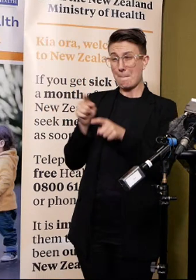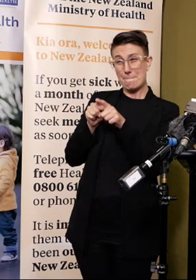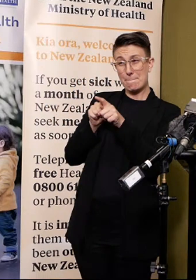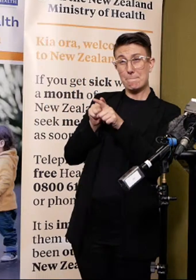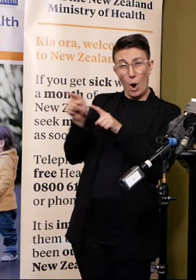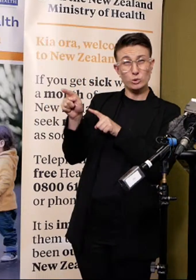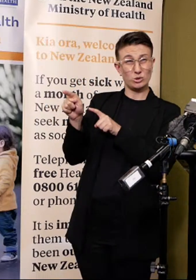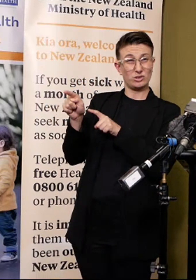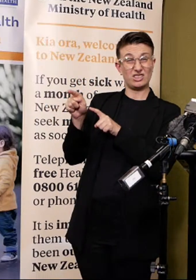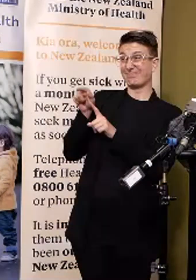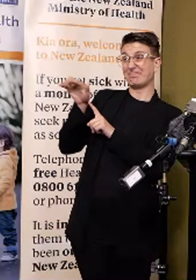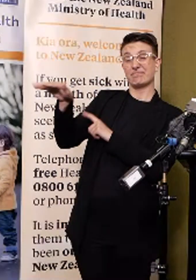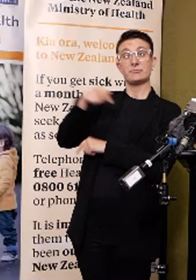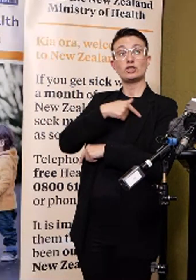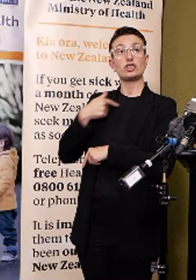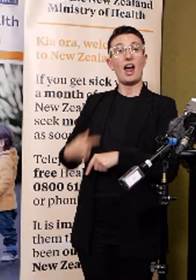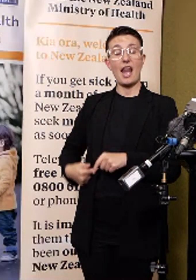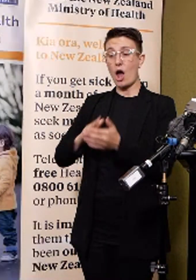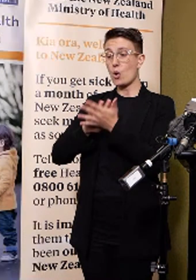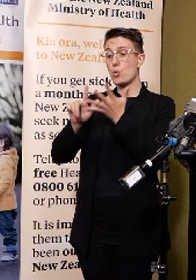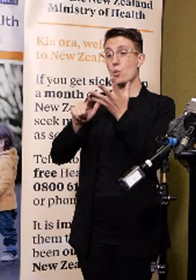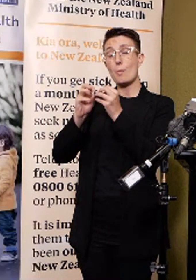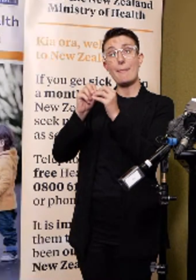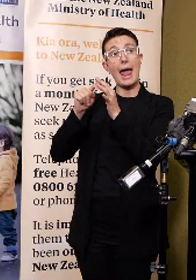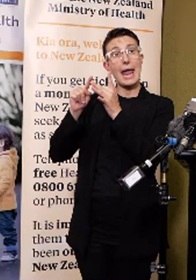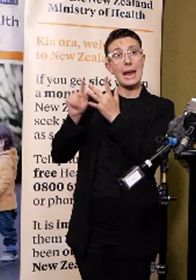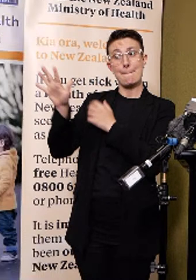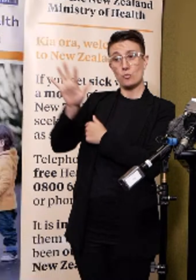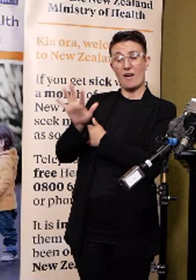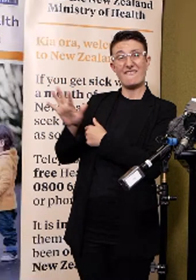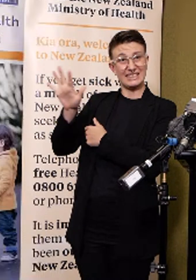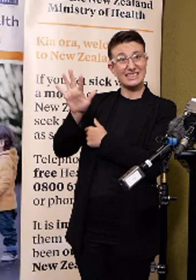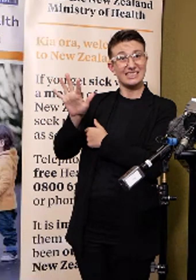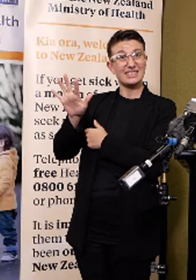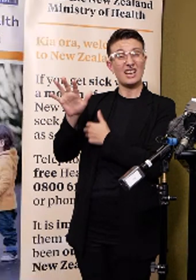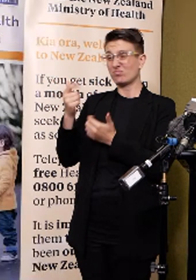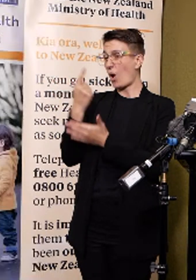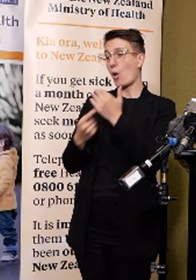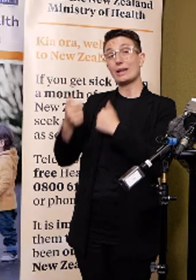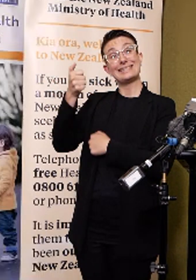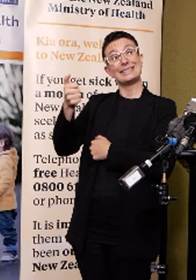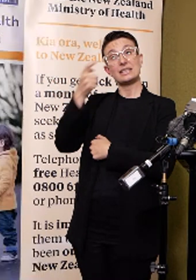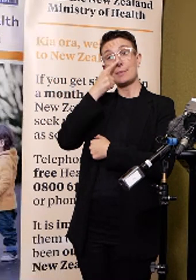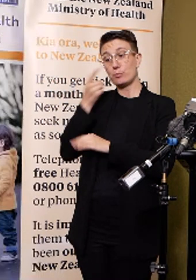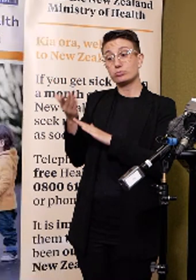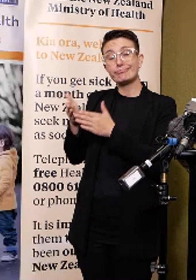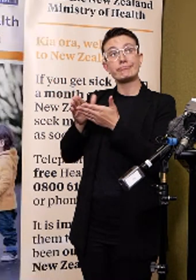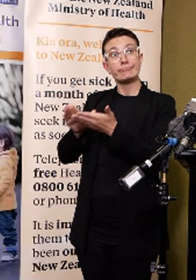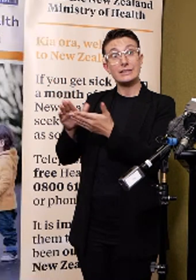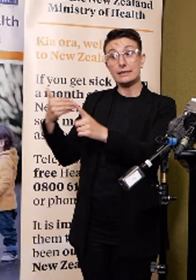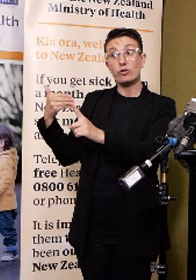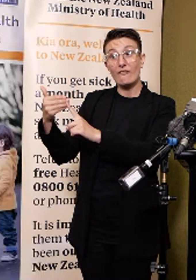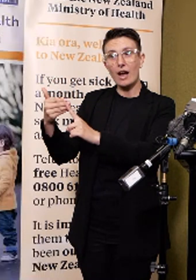There had been six deaths reported. So here we find ourselves three weeks later with a much different picture.